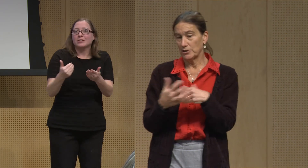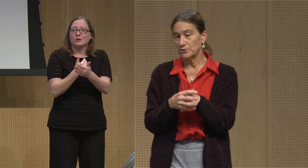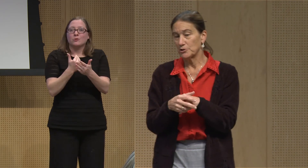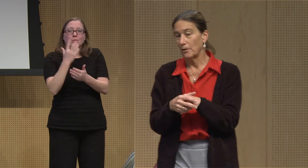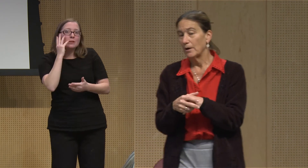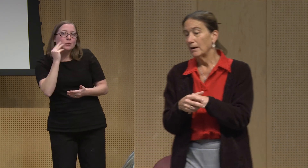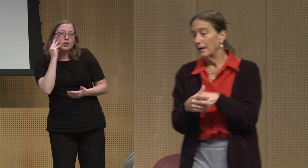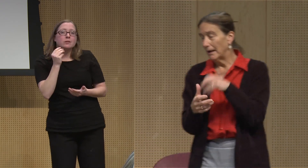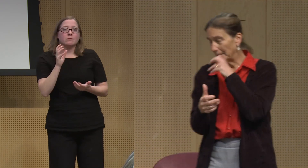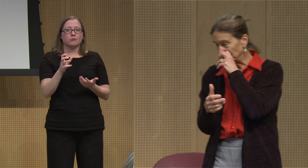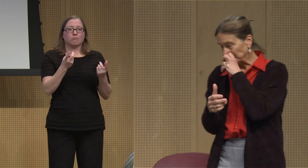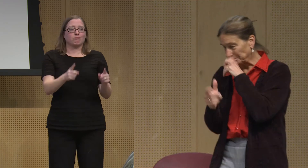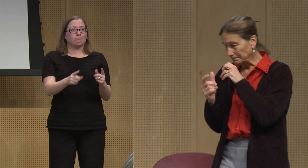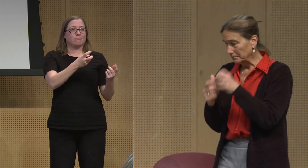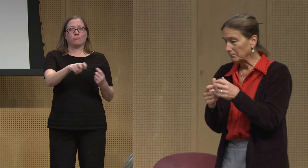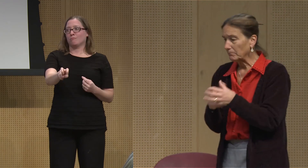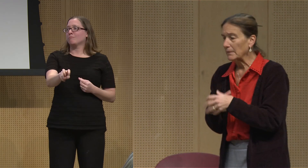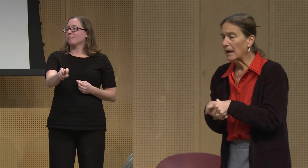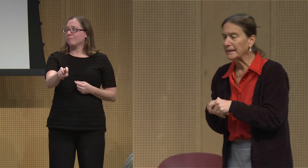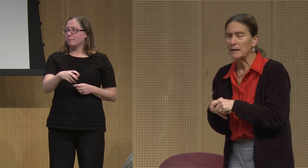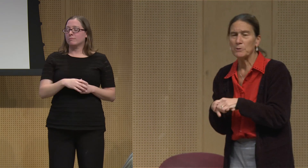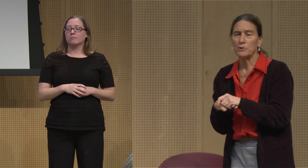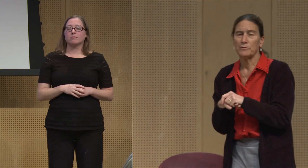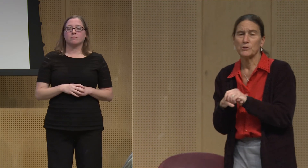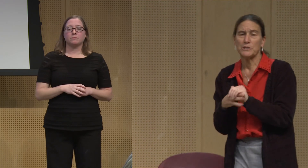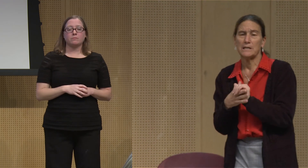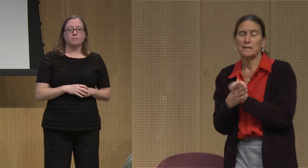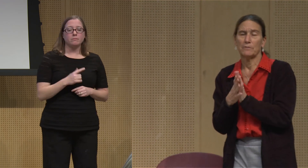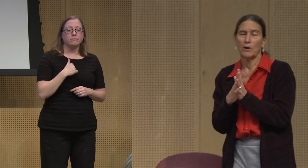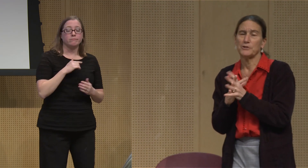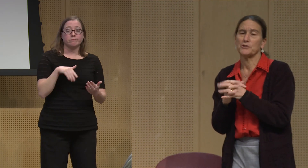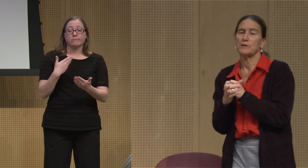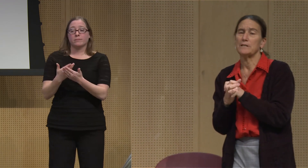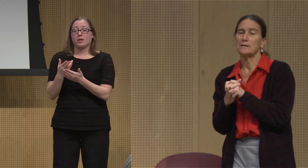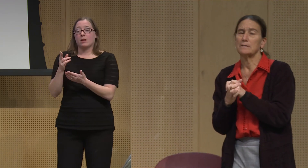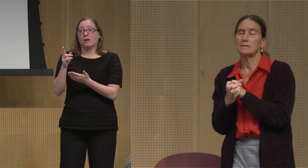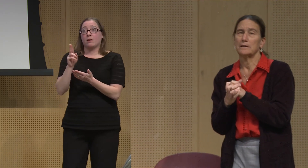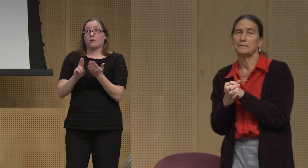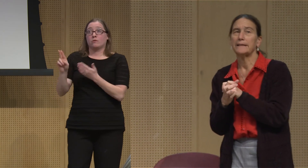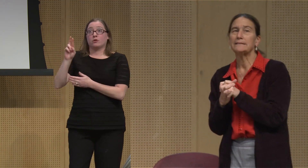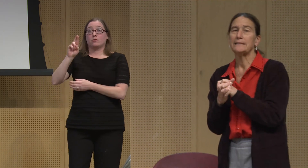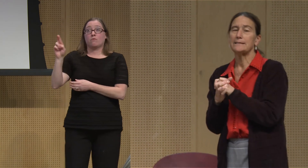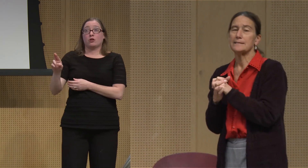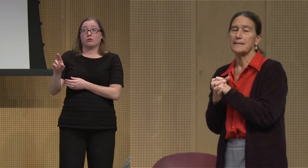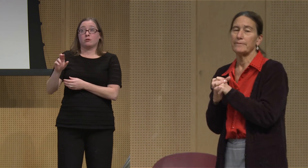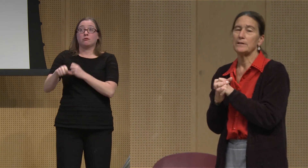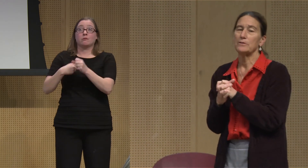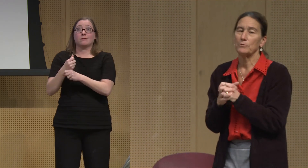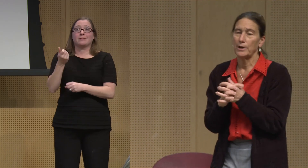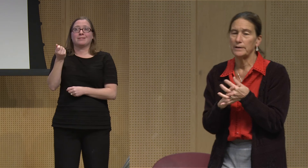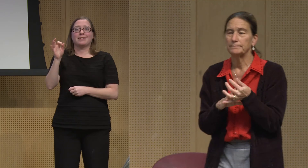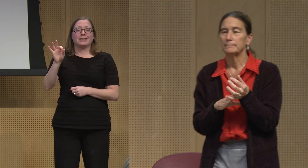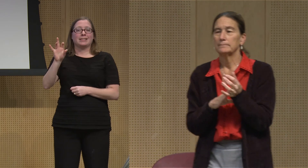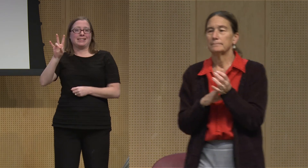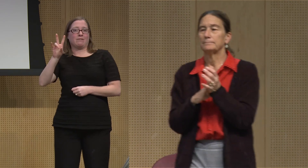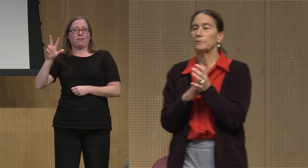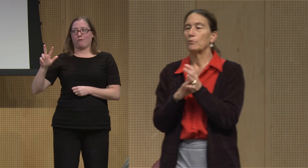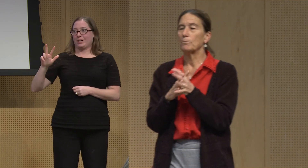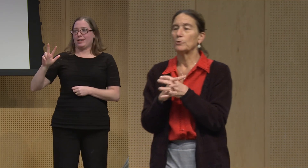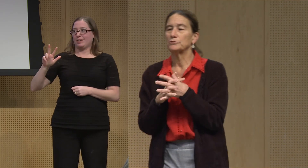SO, UM, I CAME TO THE UNIVERSITY OF ROCHESTER IN, UH, 1973 BEFORE MOST OF THE PEOPLE